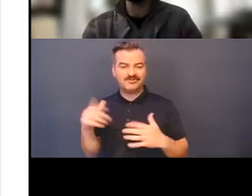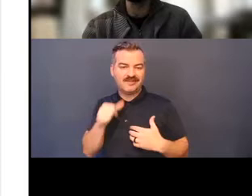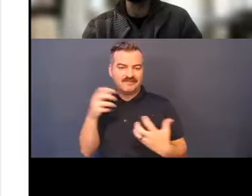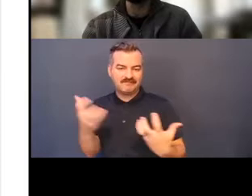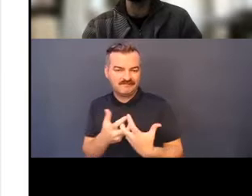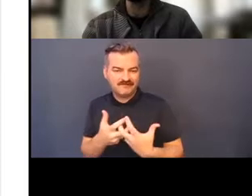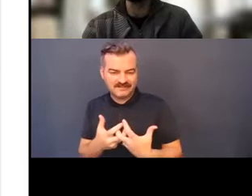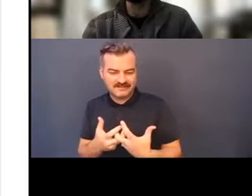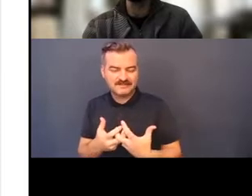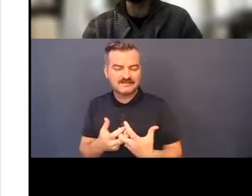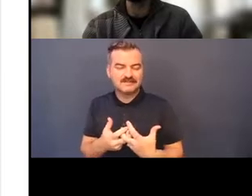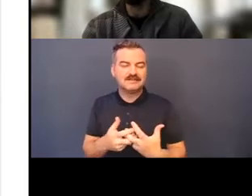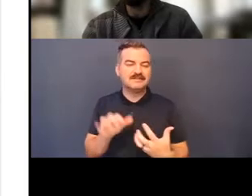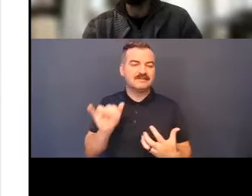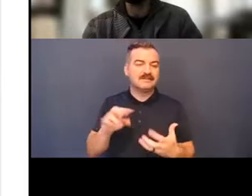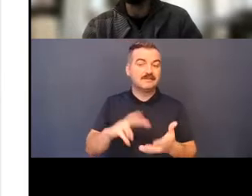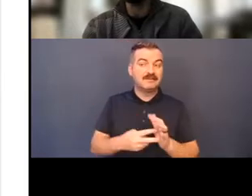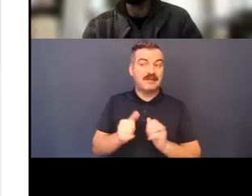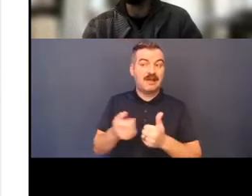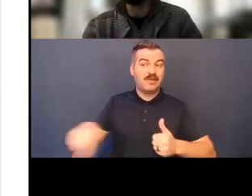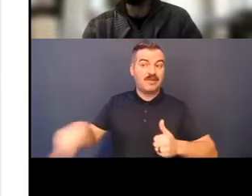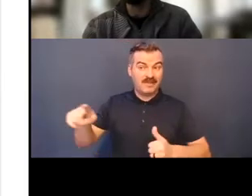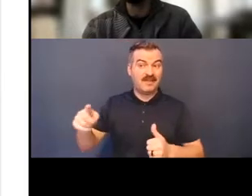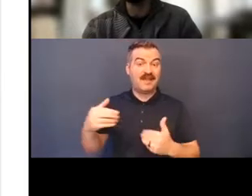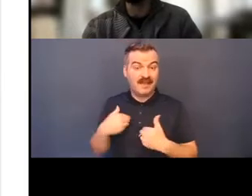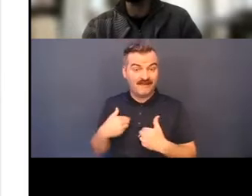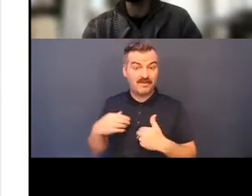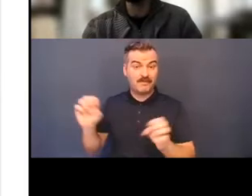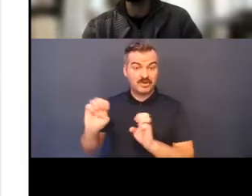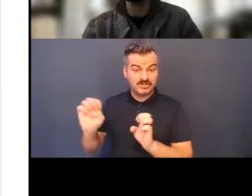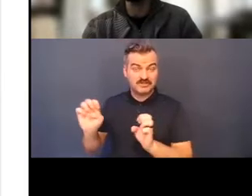that the ways in which disabled bodies have an emergency or the ways in which emergencies